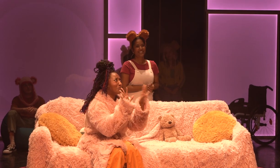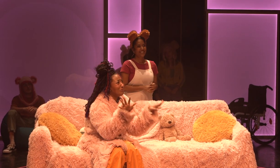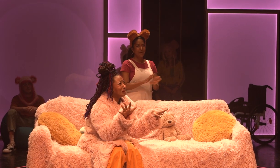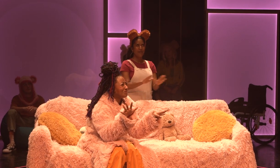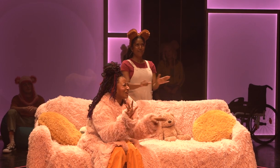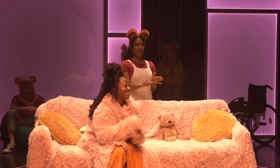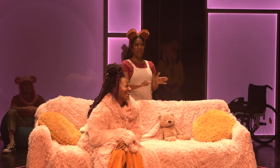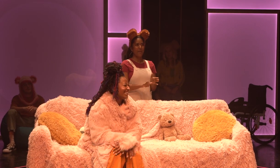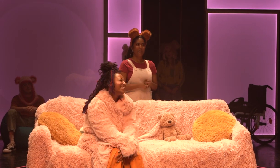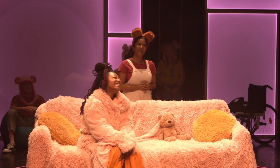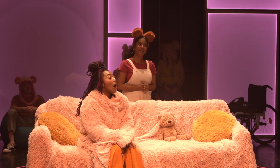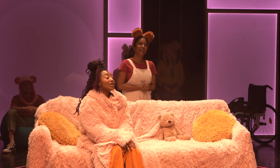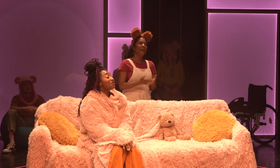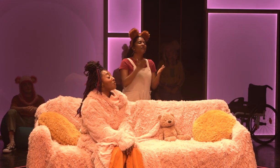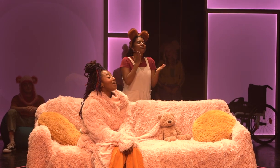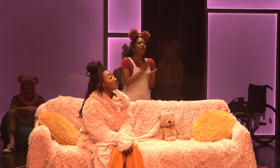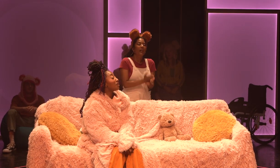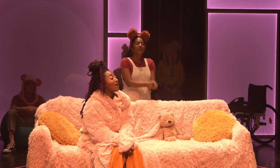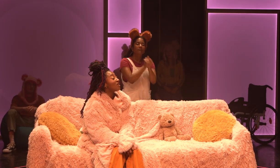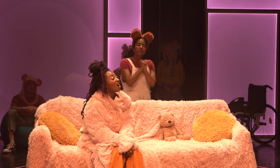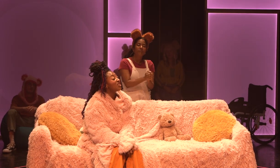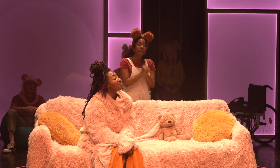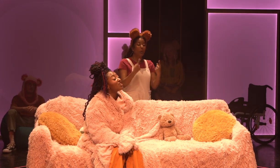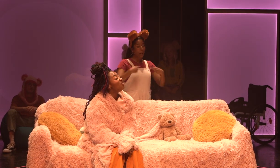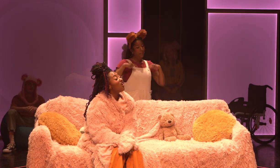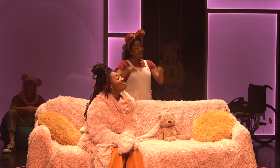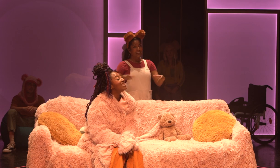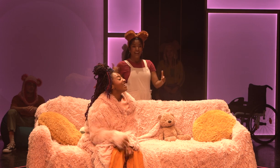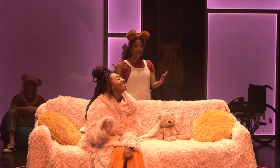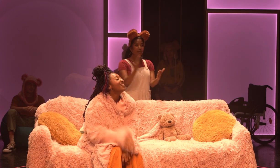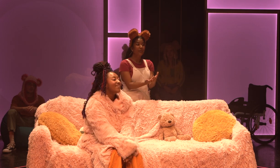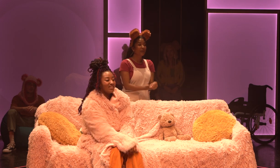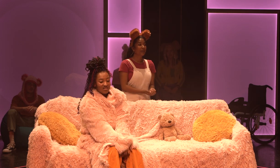a problem Josie, I just feel blessed that you've let me crash here for so long